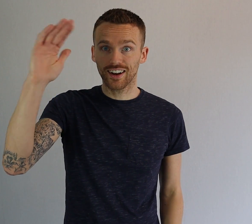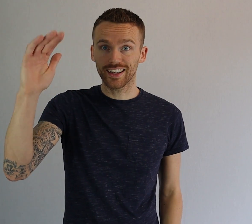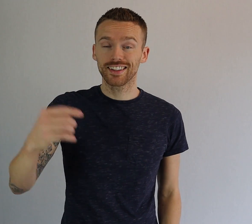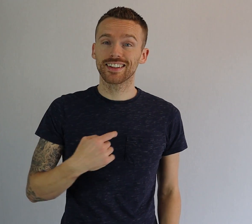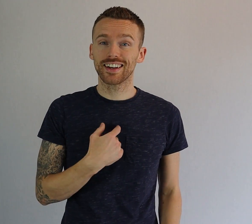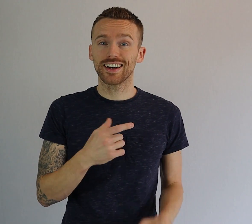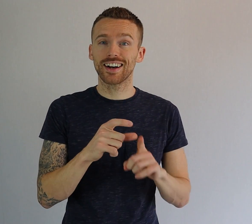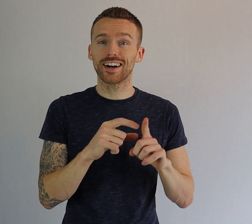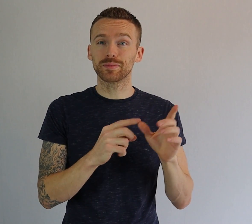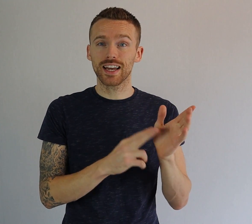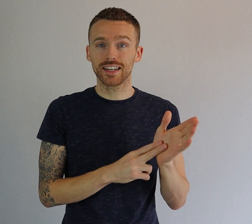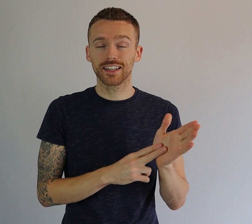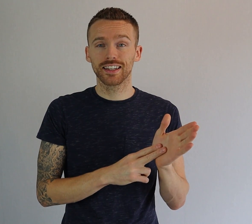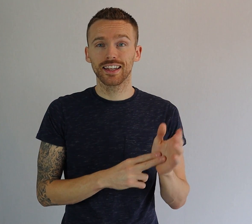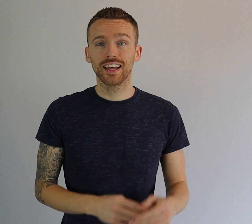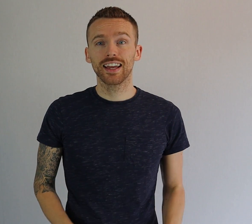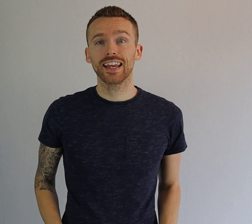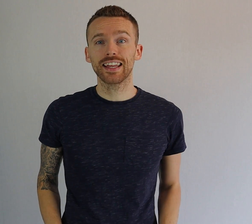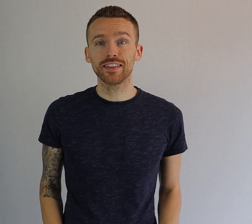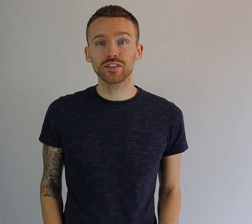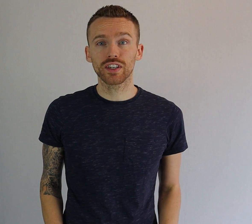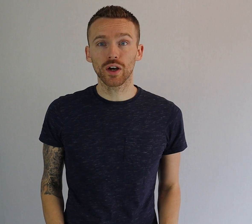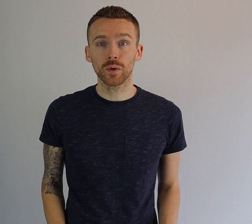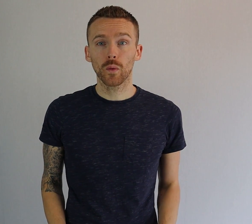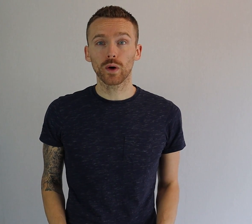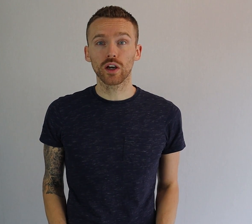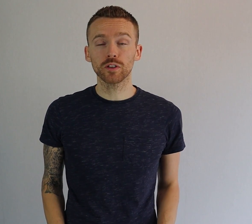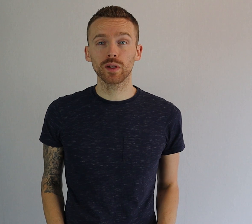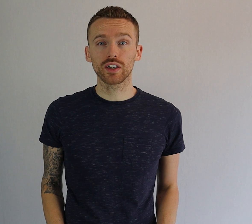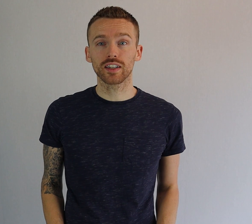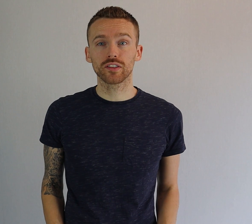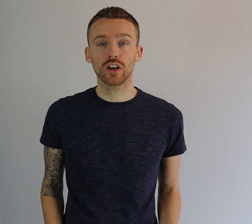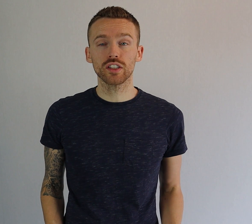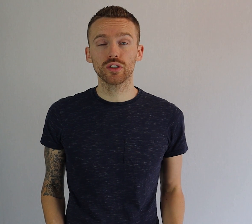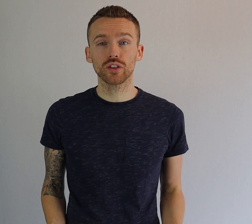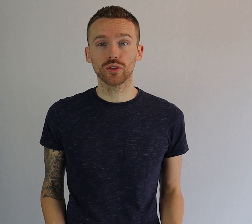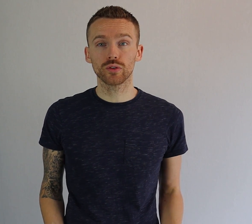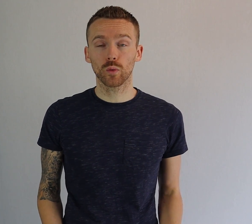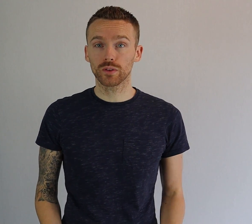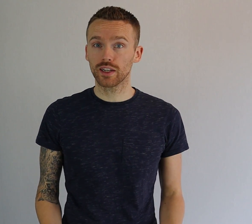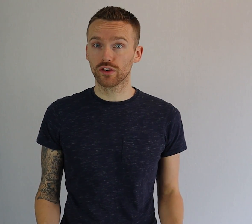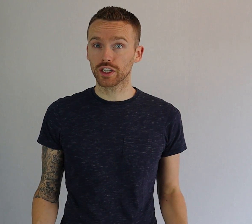Hi, I'm Dan. In this video, we're going to be looking at signs you can use while delivering